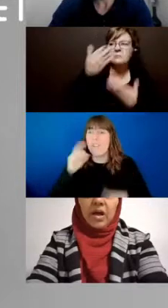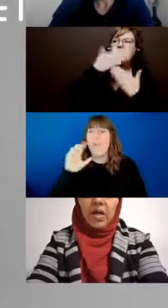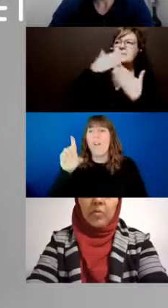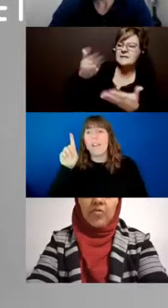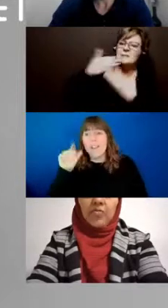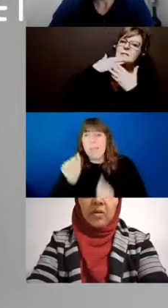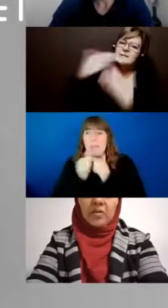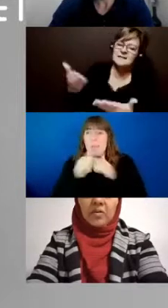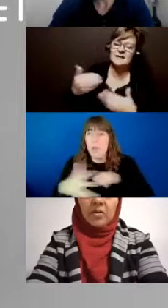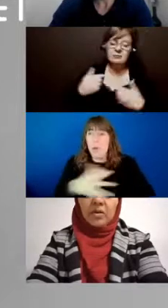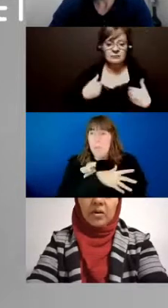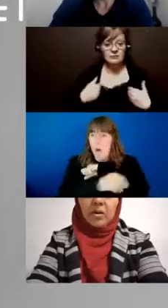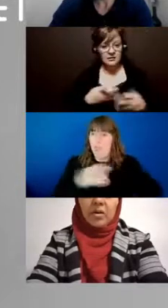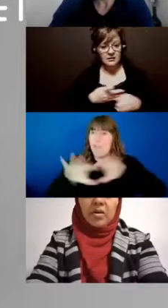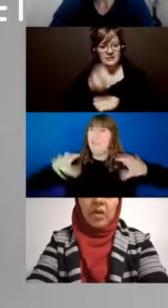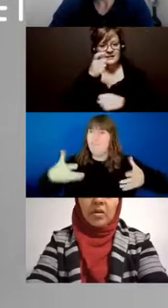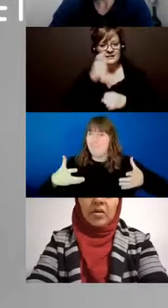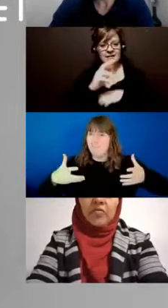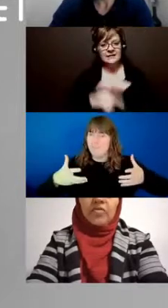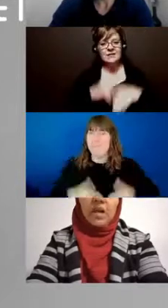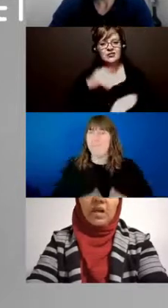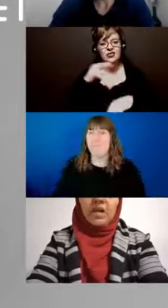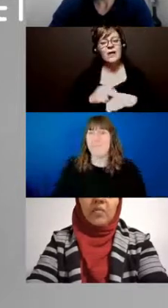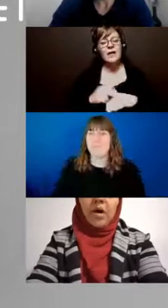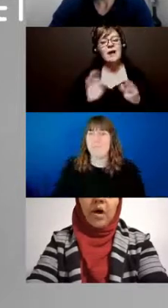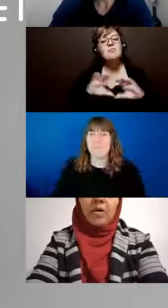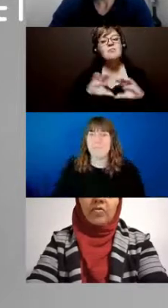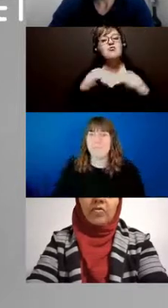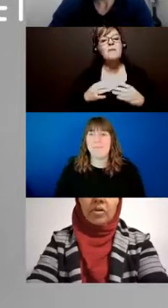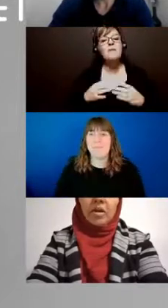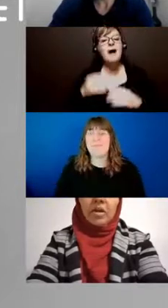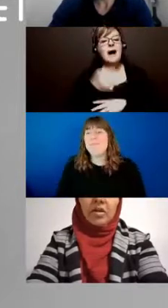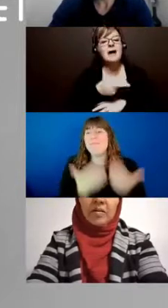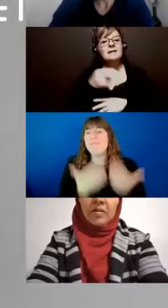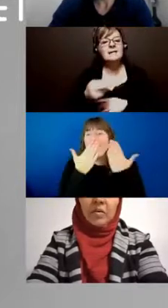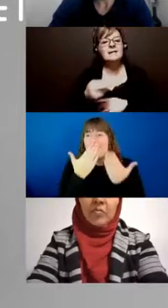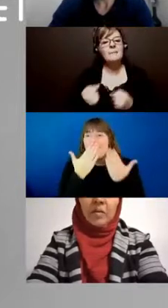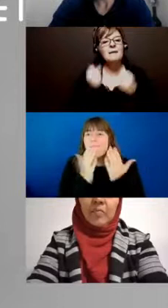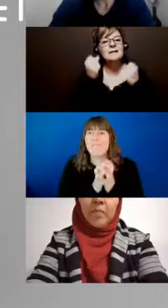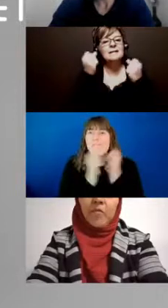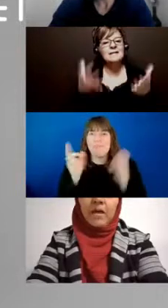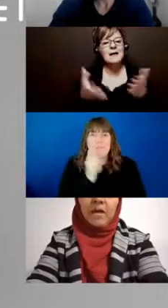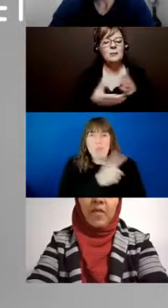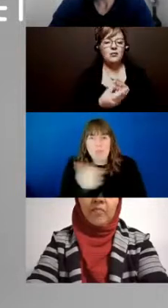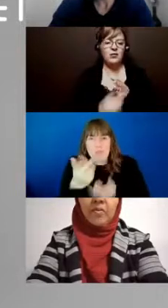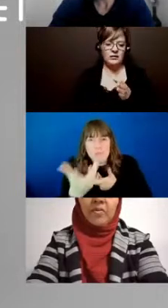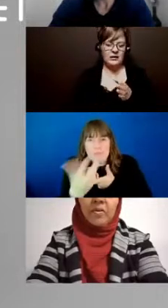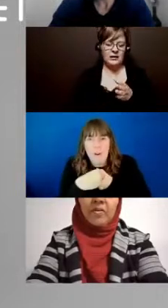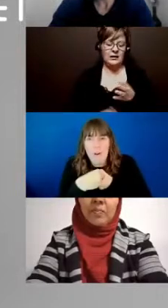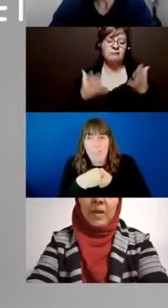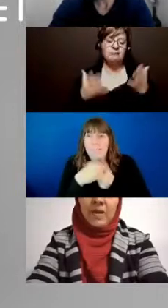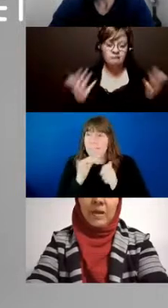a movement thank you for taking part in this movement by way of participating